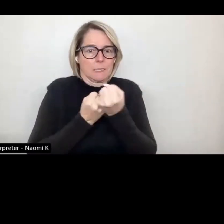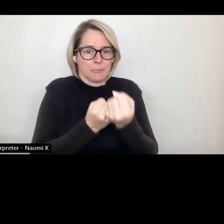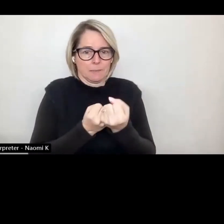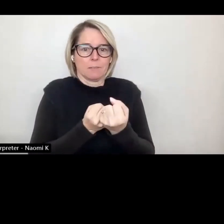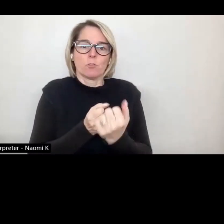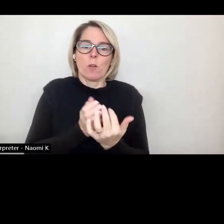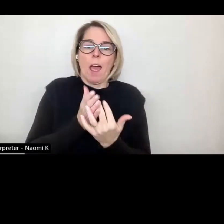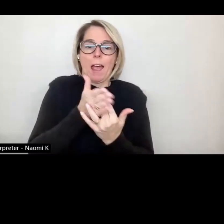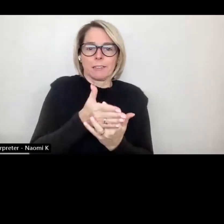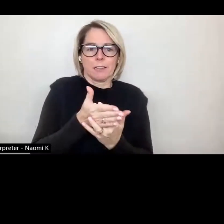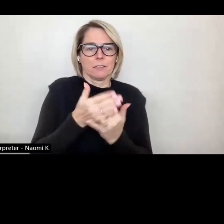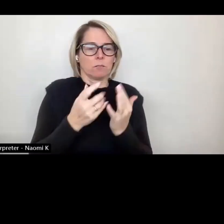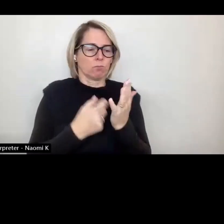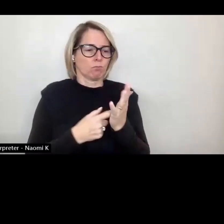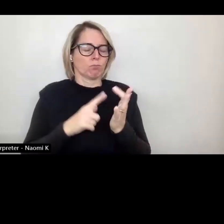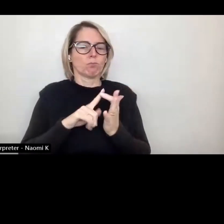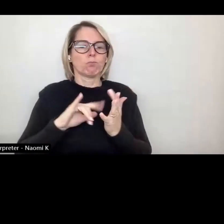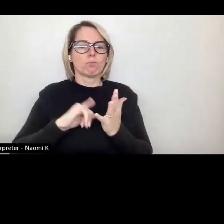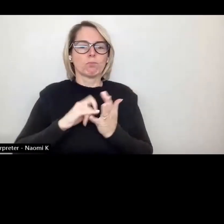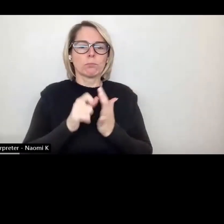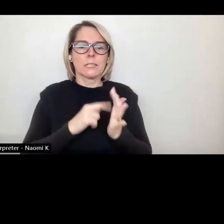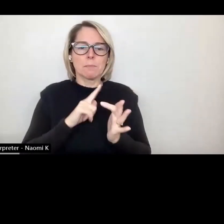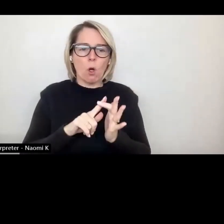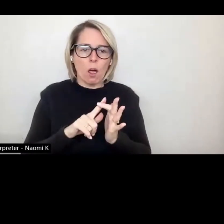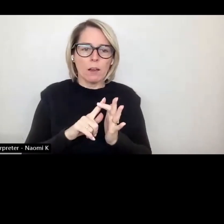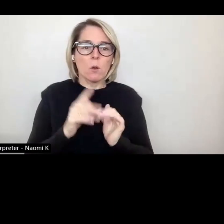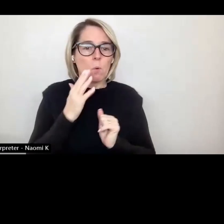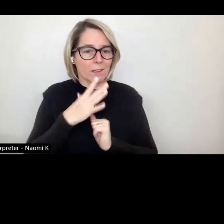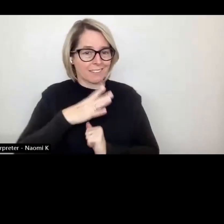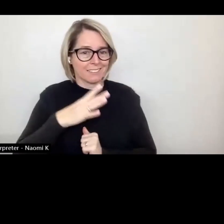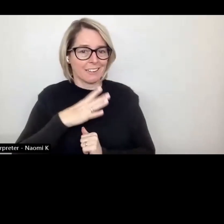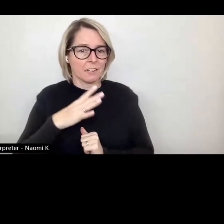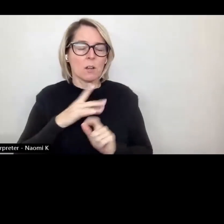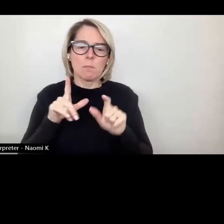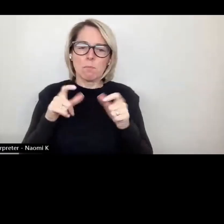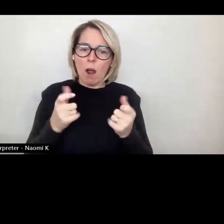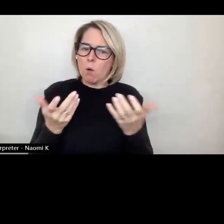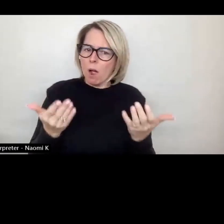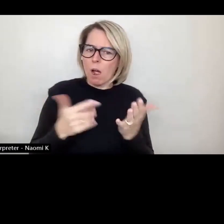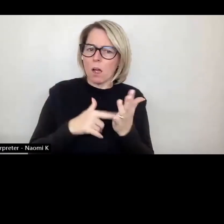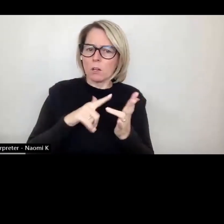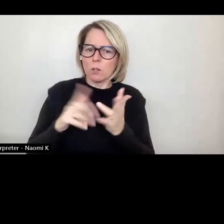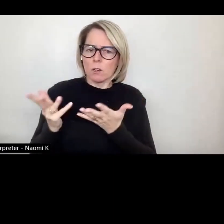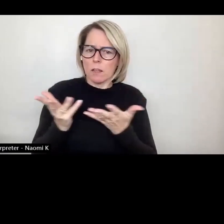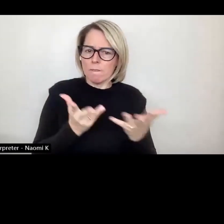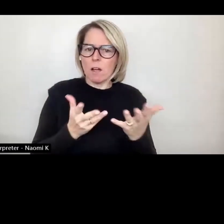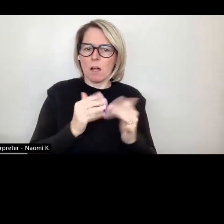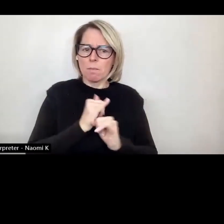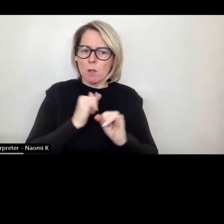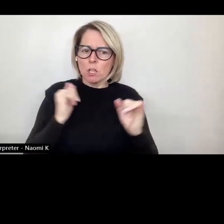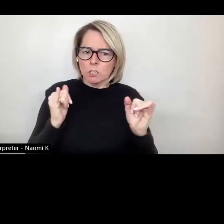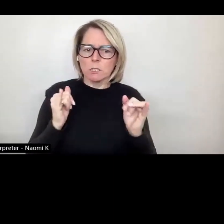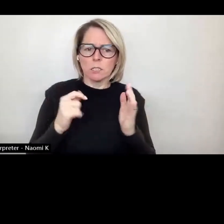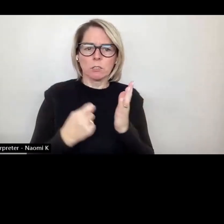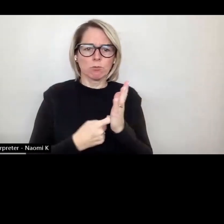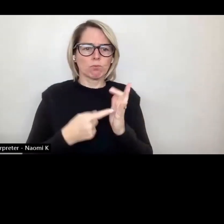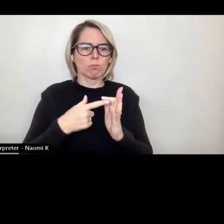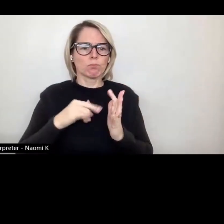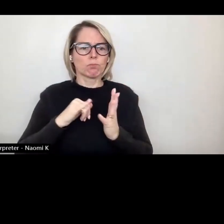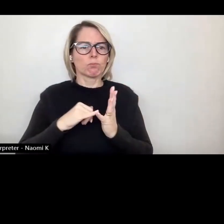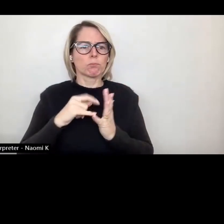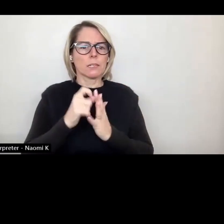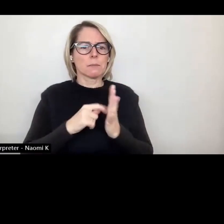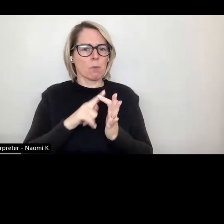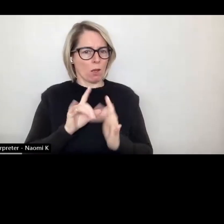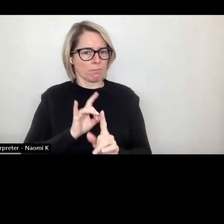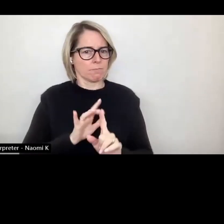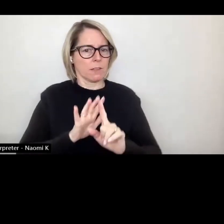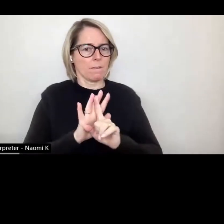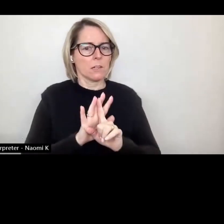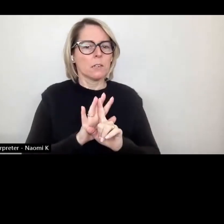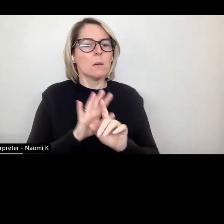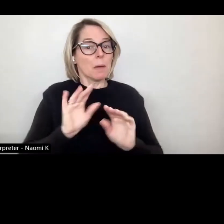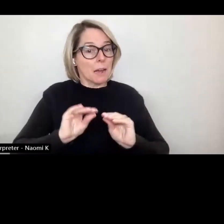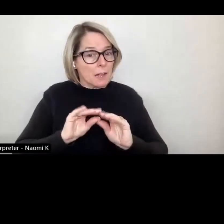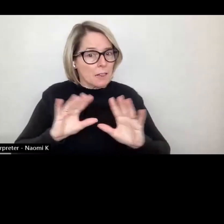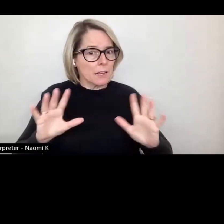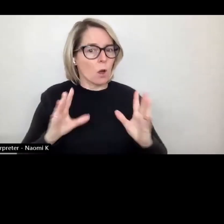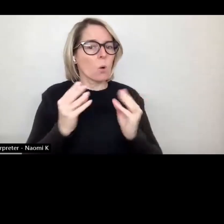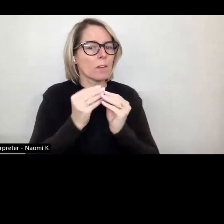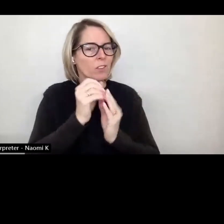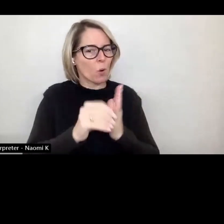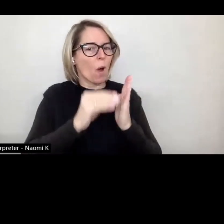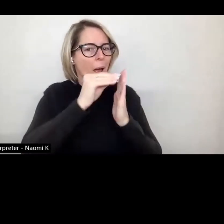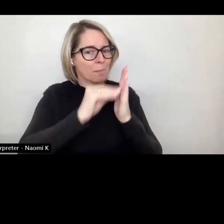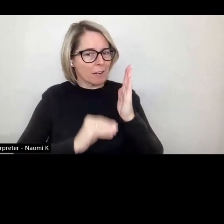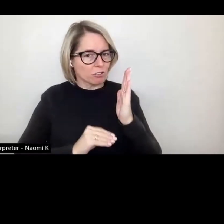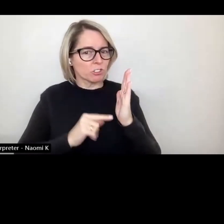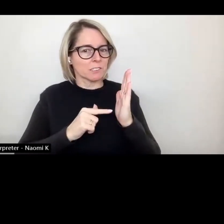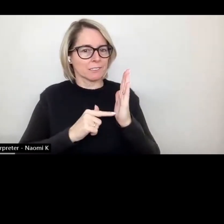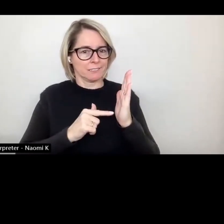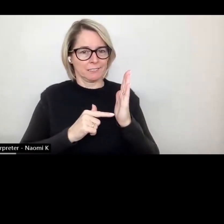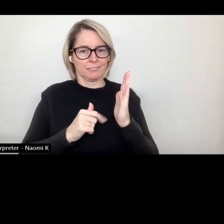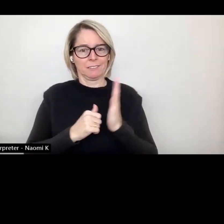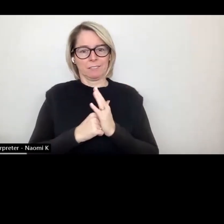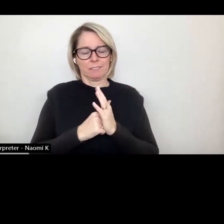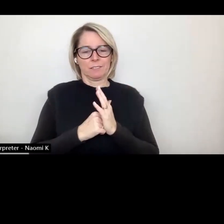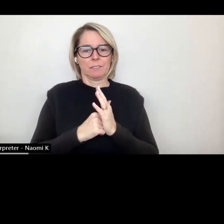If you are not providing emergency respite, you will need to be able to demonstrate that you have the relationships in place to help carers access respite quickly when they need to.